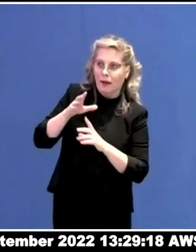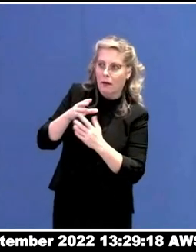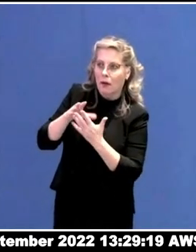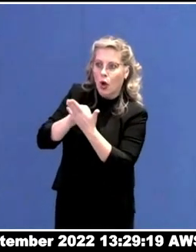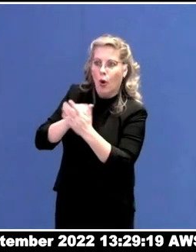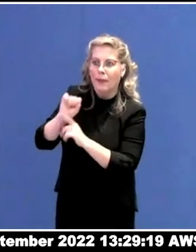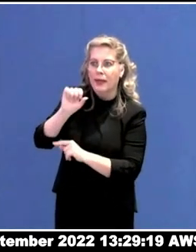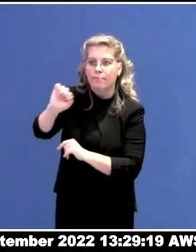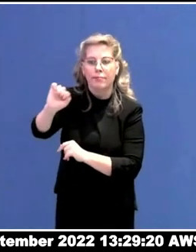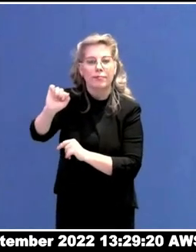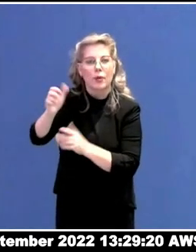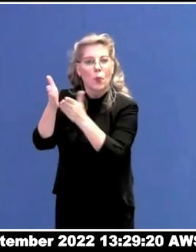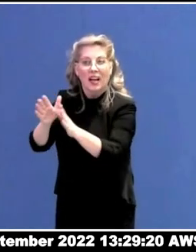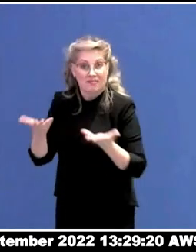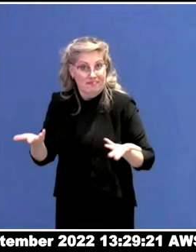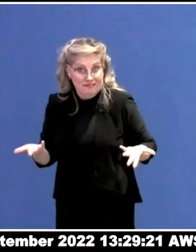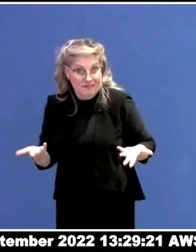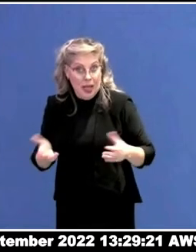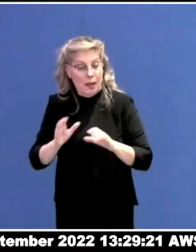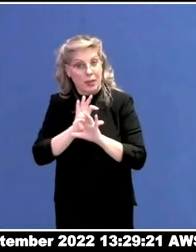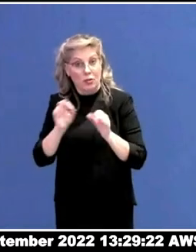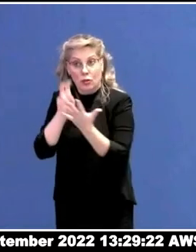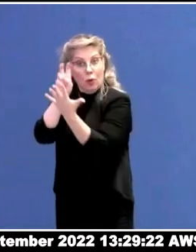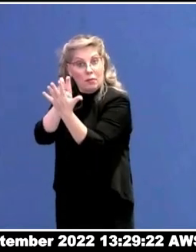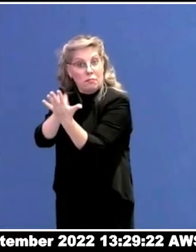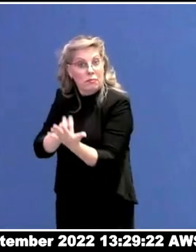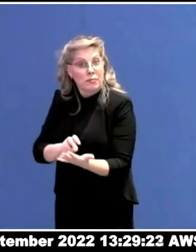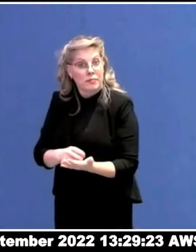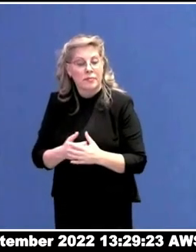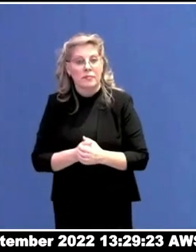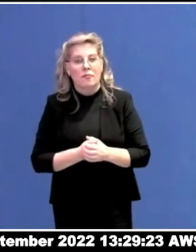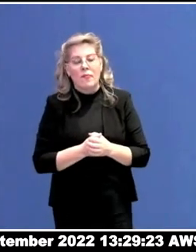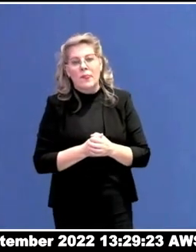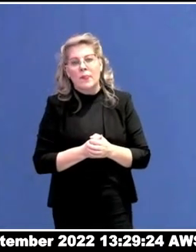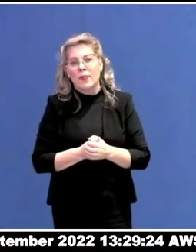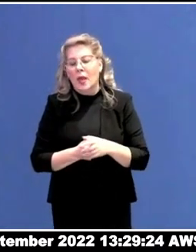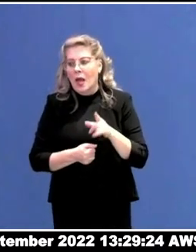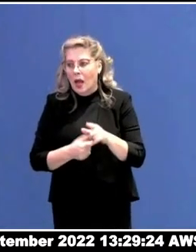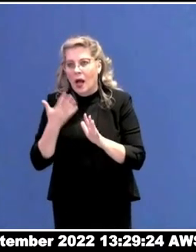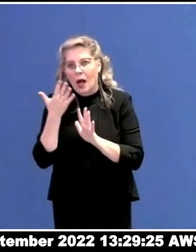Does that mean different jurisdictions all in their own time try and reinvent the same wheel?